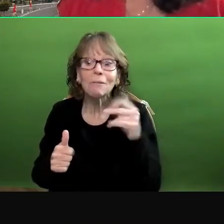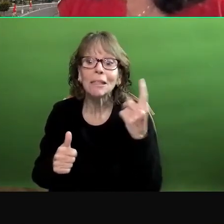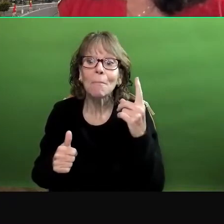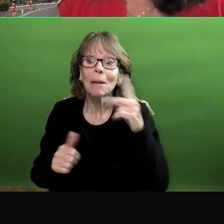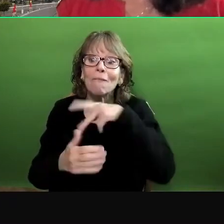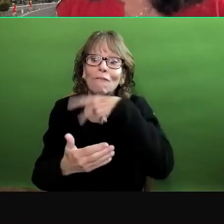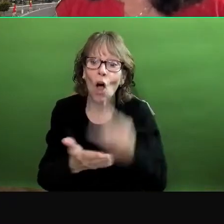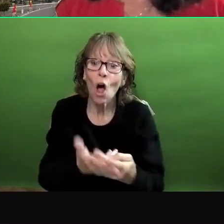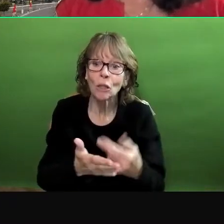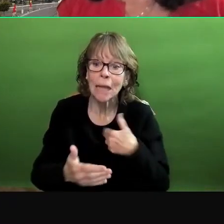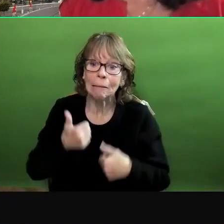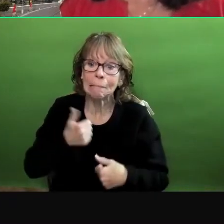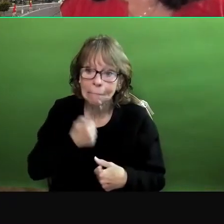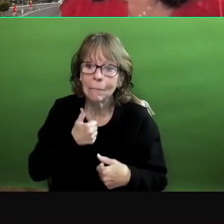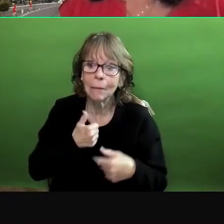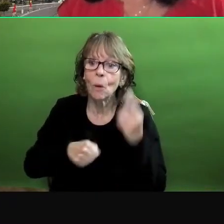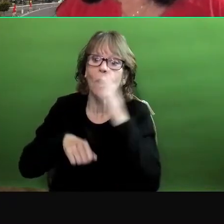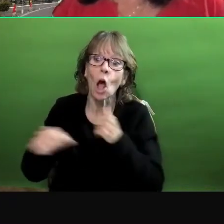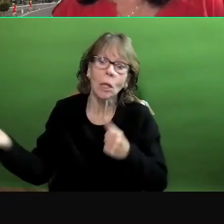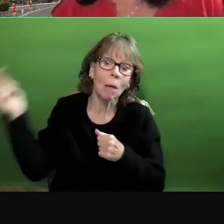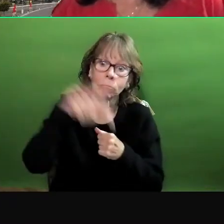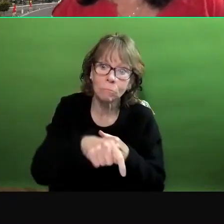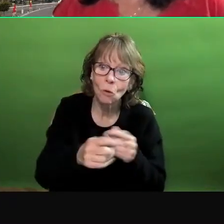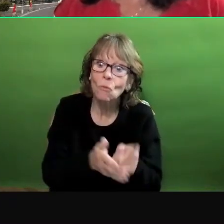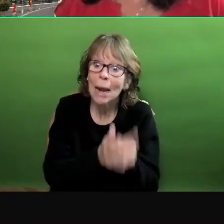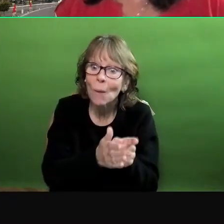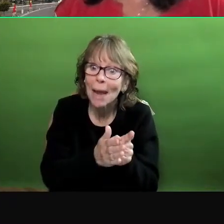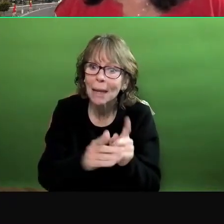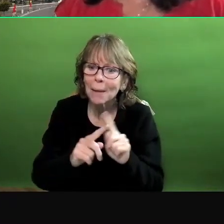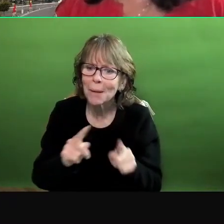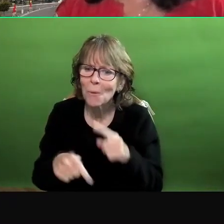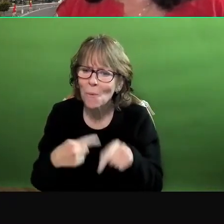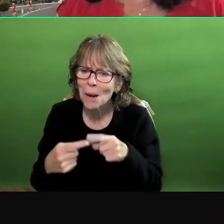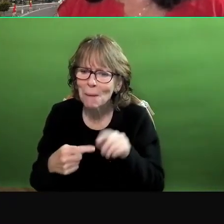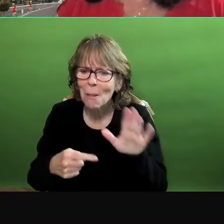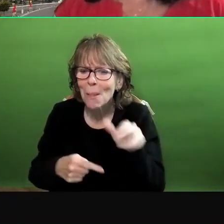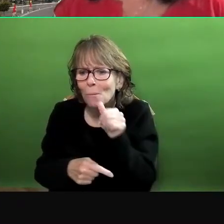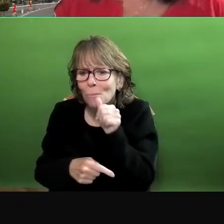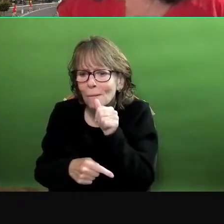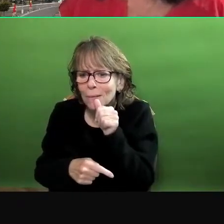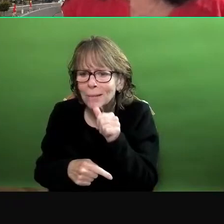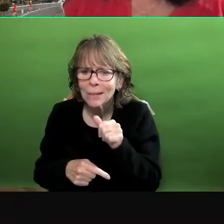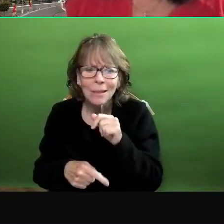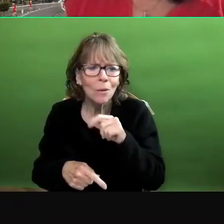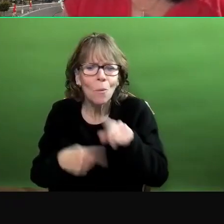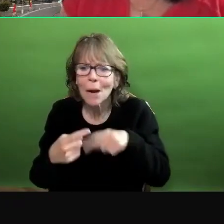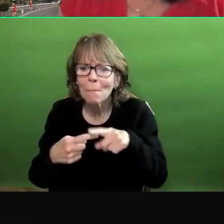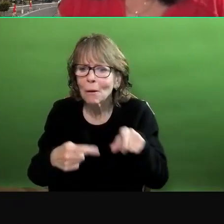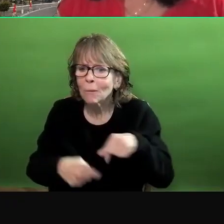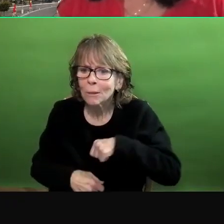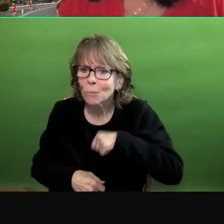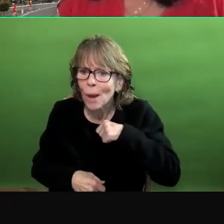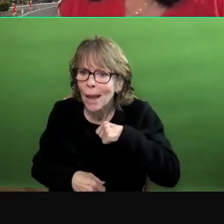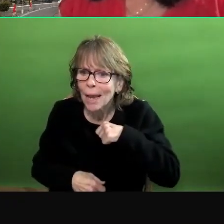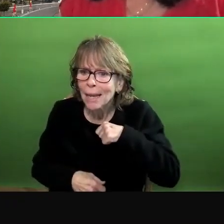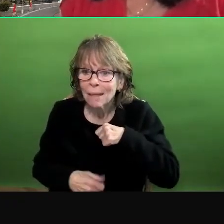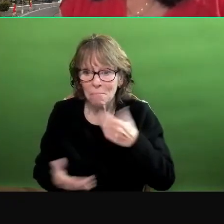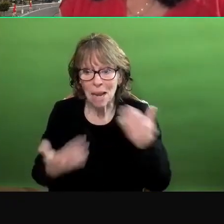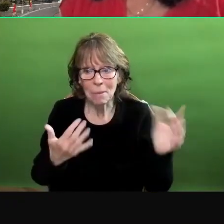But it then comes with loss of privacy and dignity that is fundamental human rights. And these are